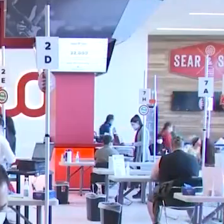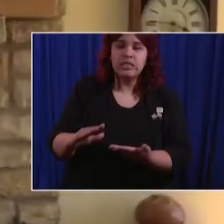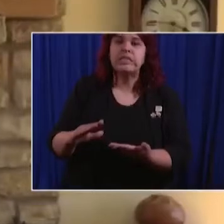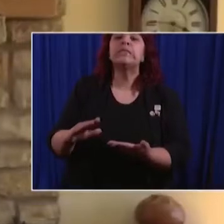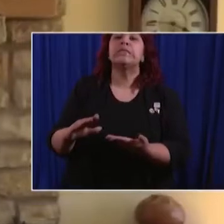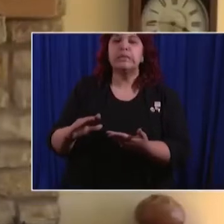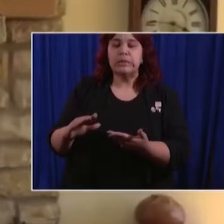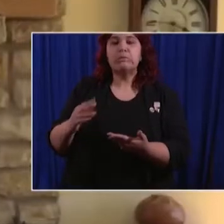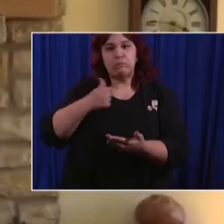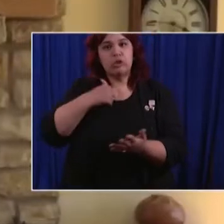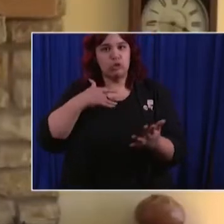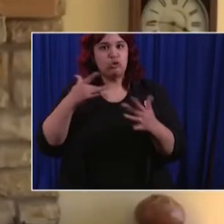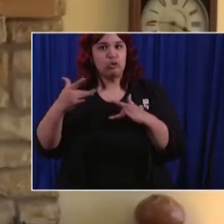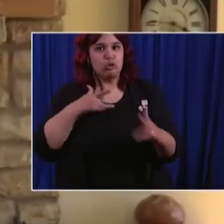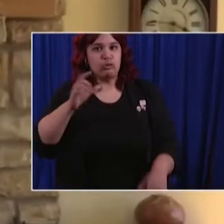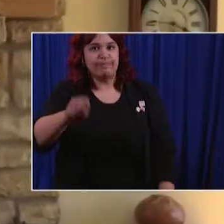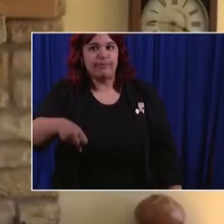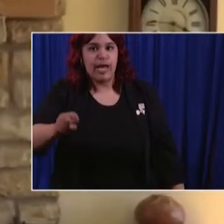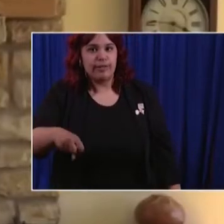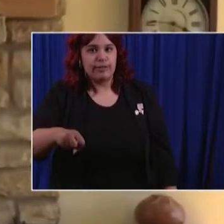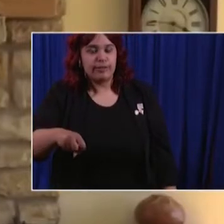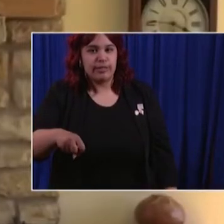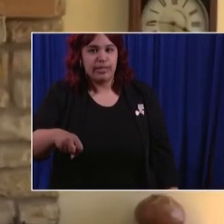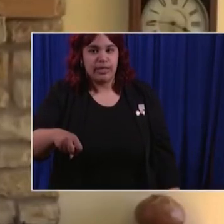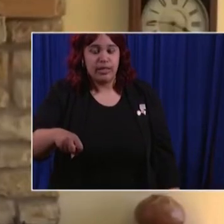SHOULD CONTINUE TO GET THE VACCINE AS SOON AS POSSIBLE.